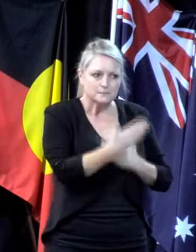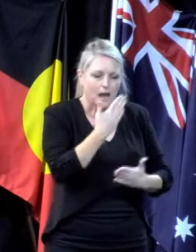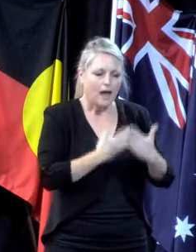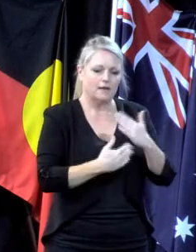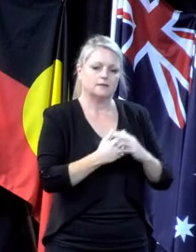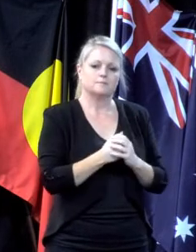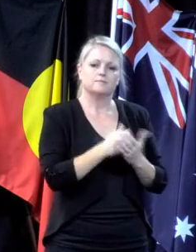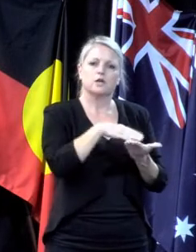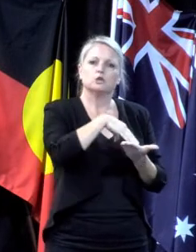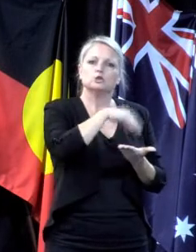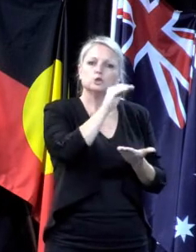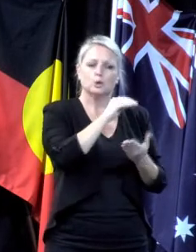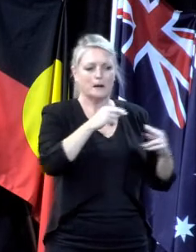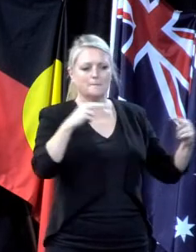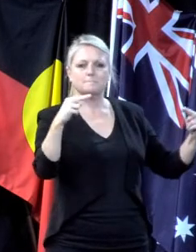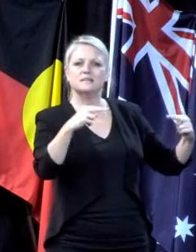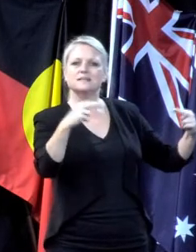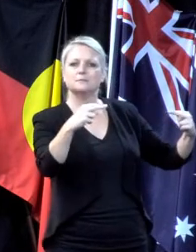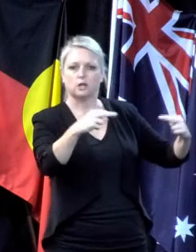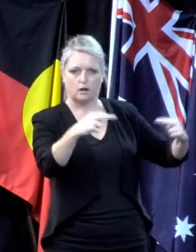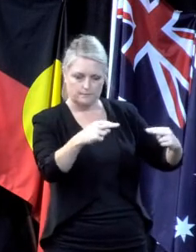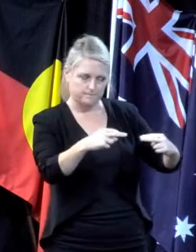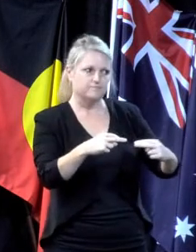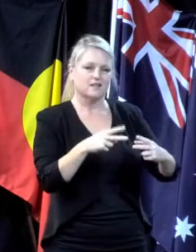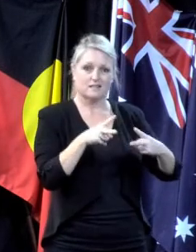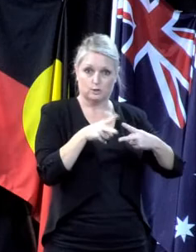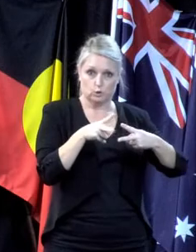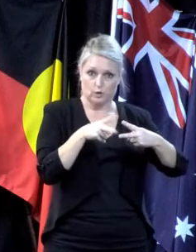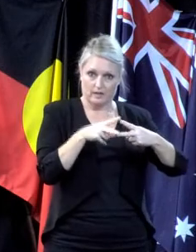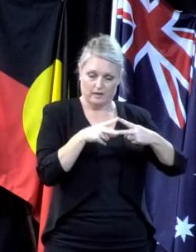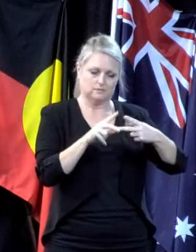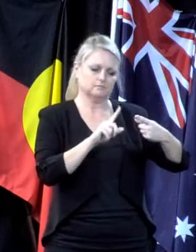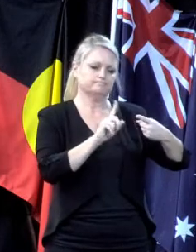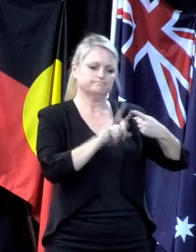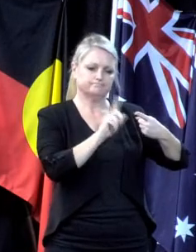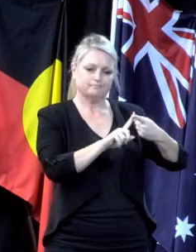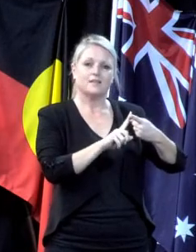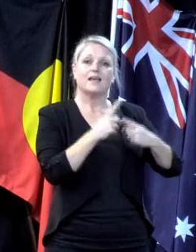two fronts. The first with a teacher aide attending to their medical needs